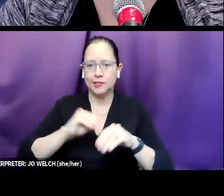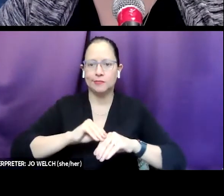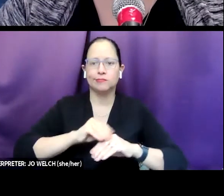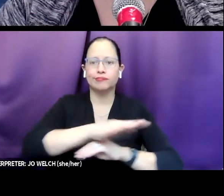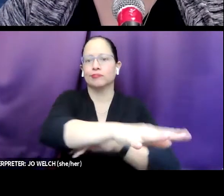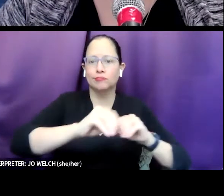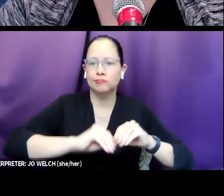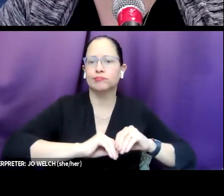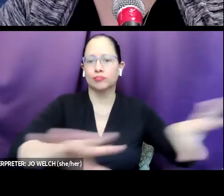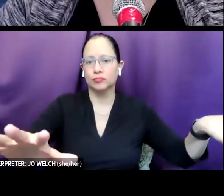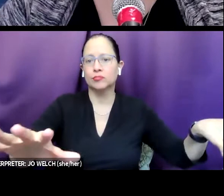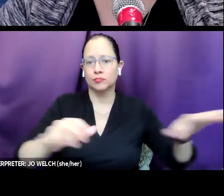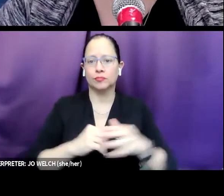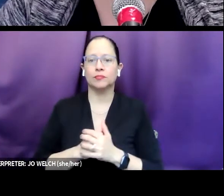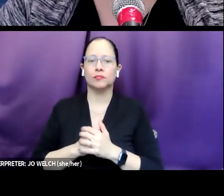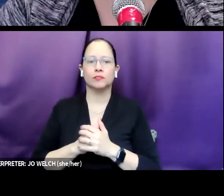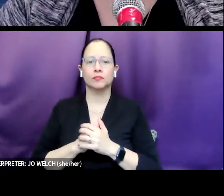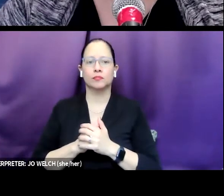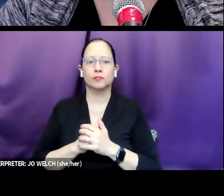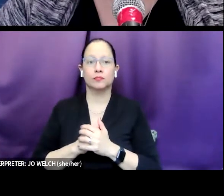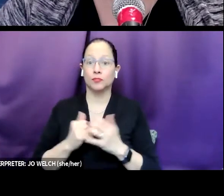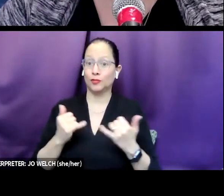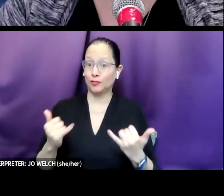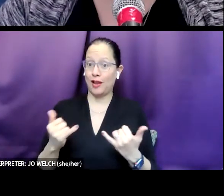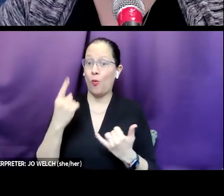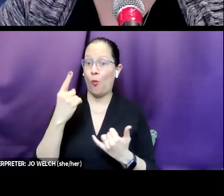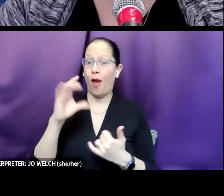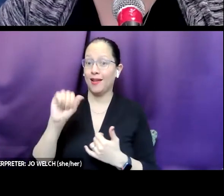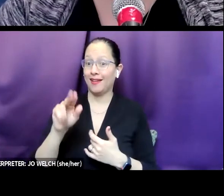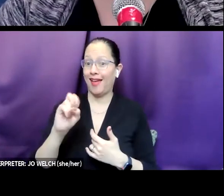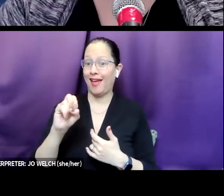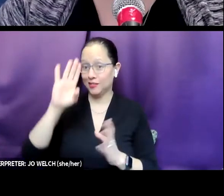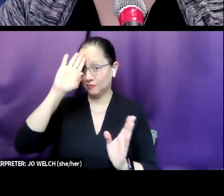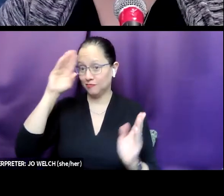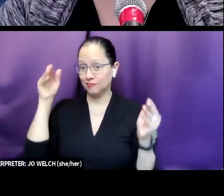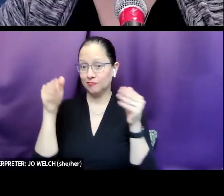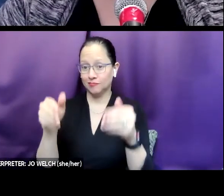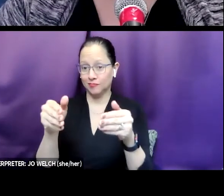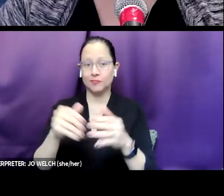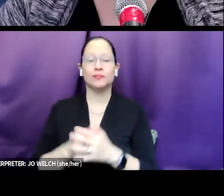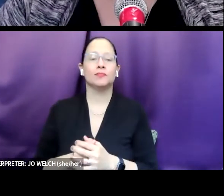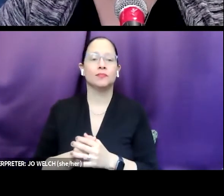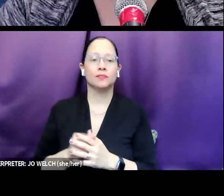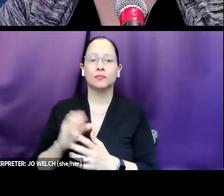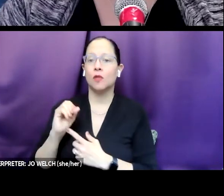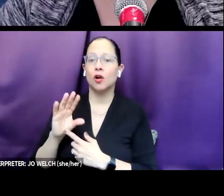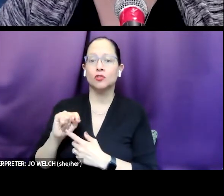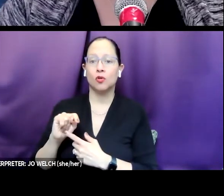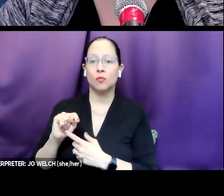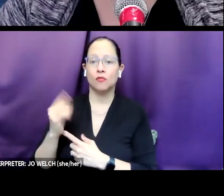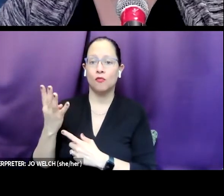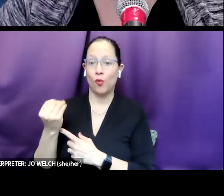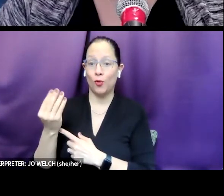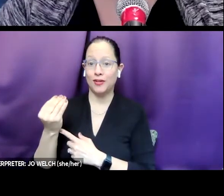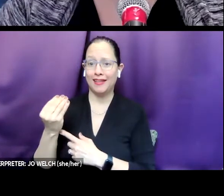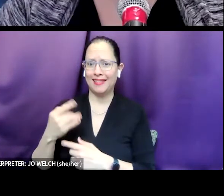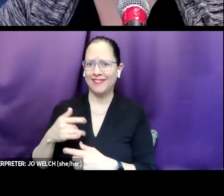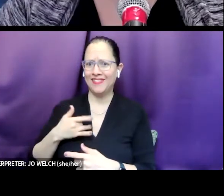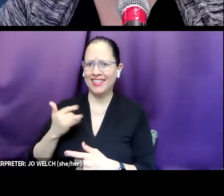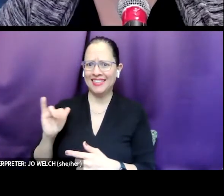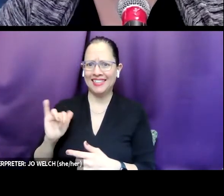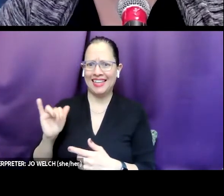So let's get into a case back on October 14, which feels like six years ago.